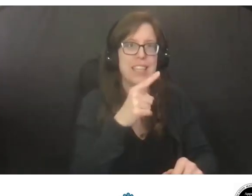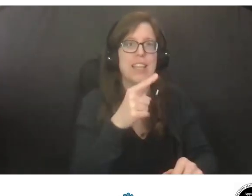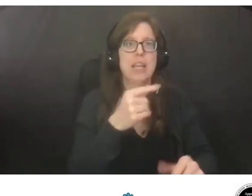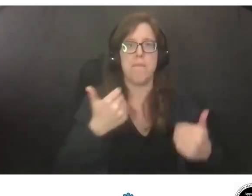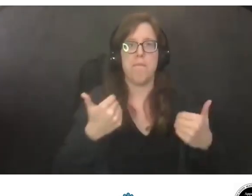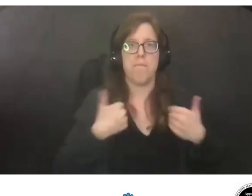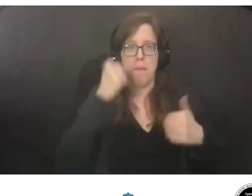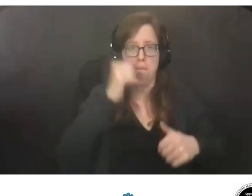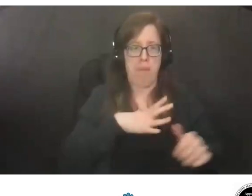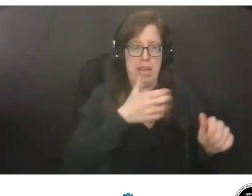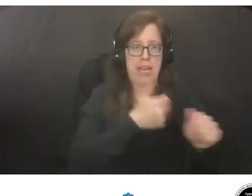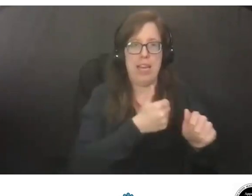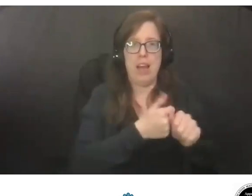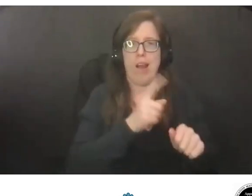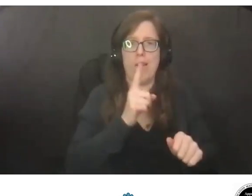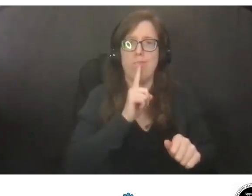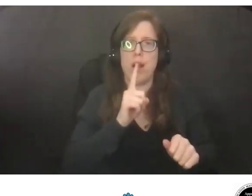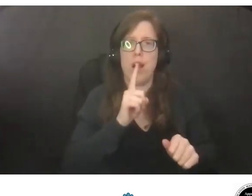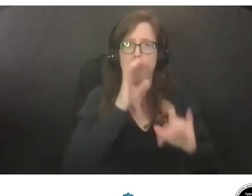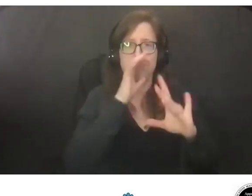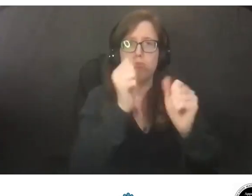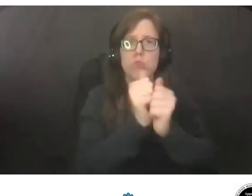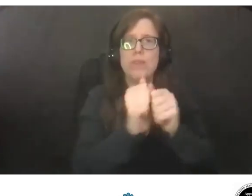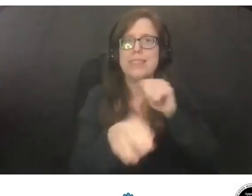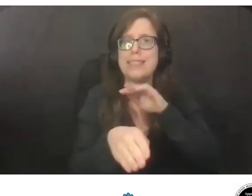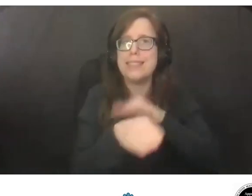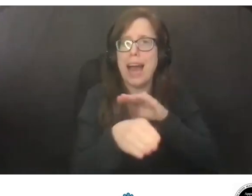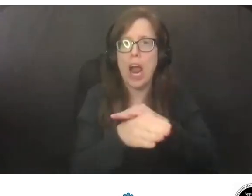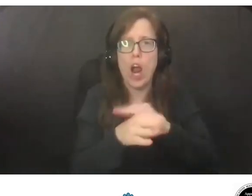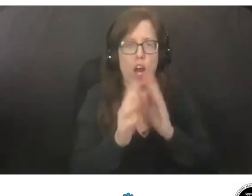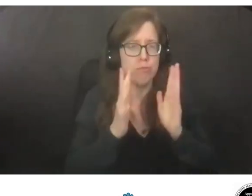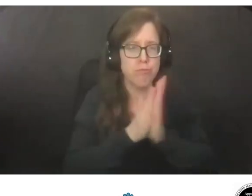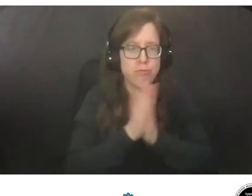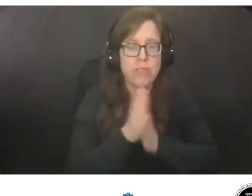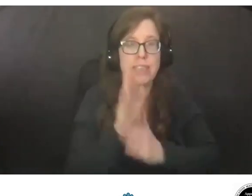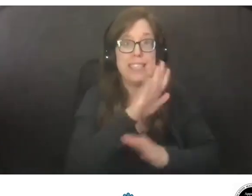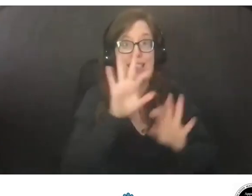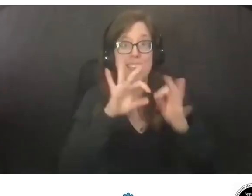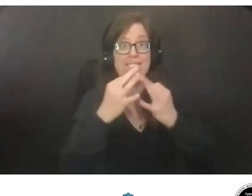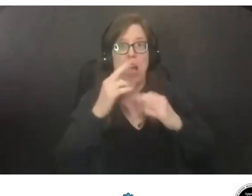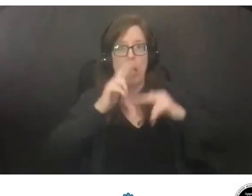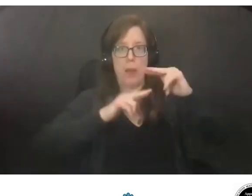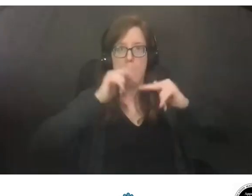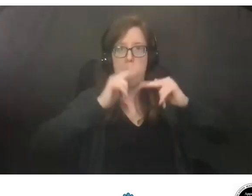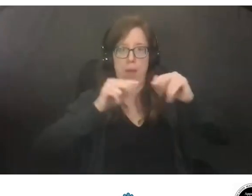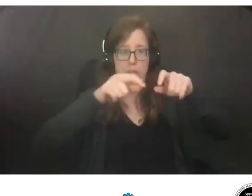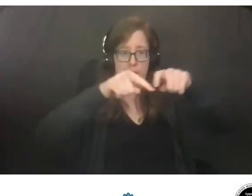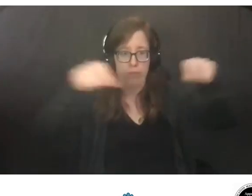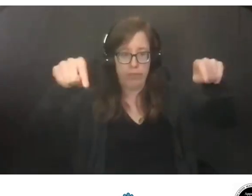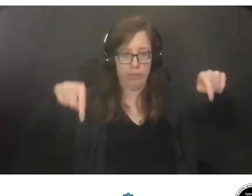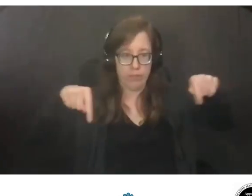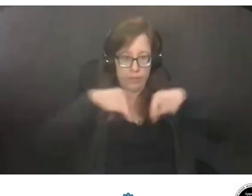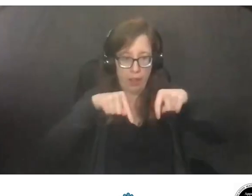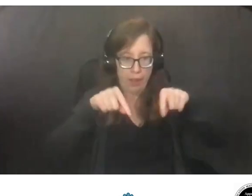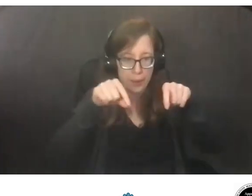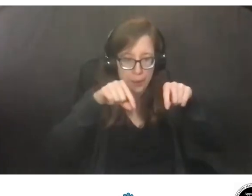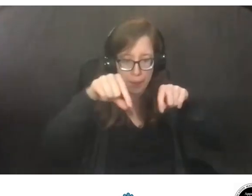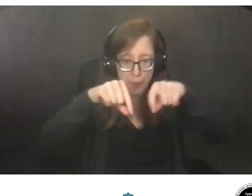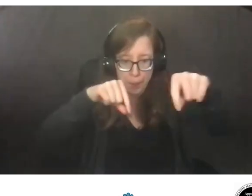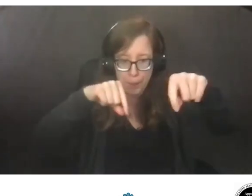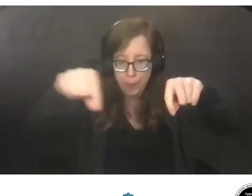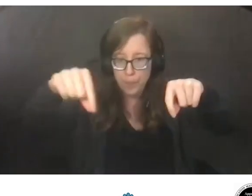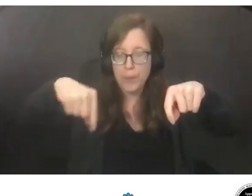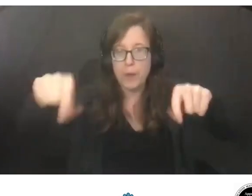young man, who was a big soccer fan and his family built him, like, a tactile model of the soccer–Oh.